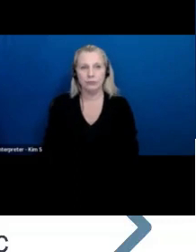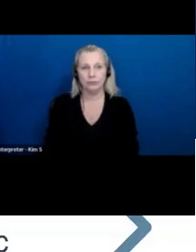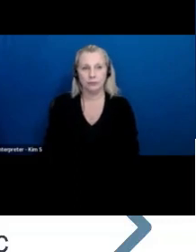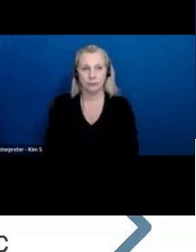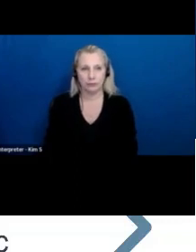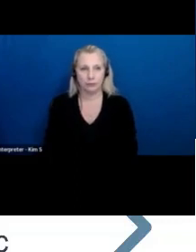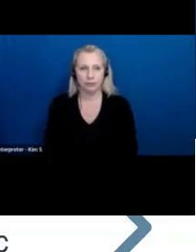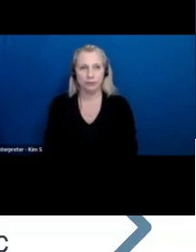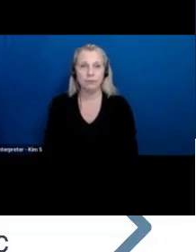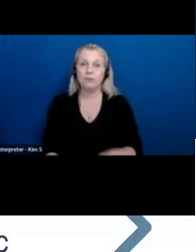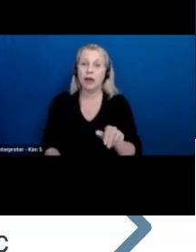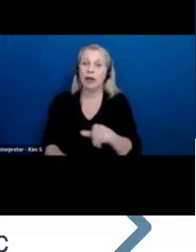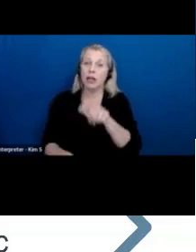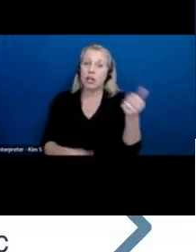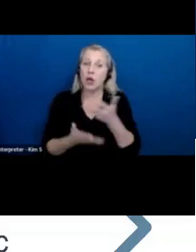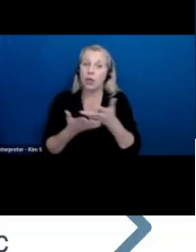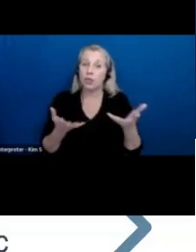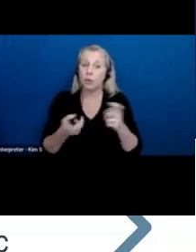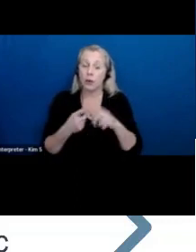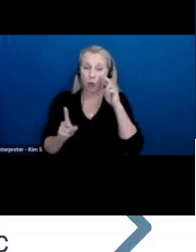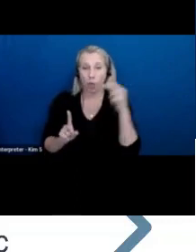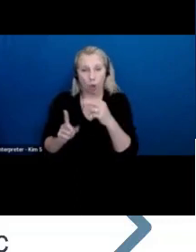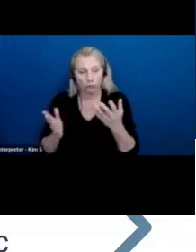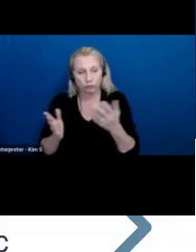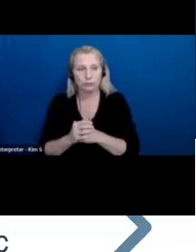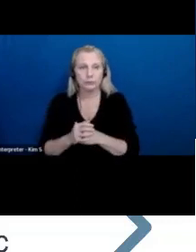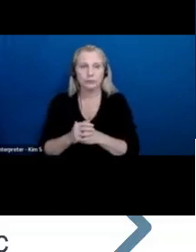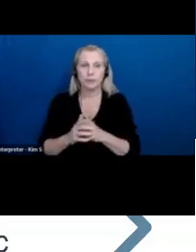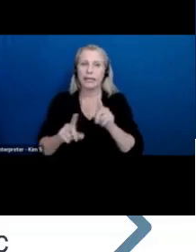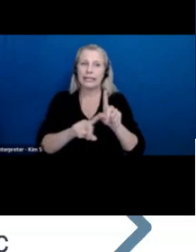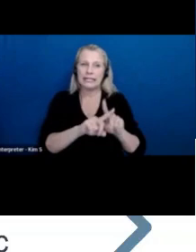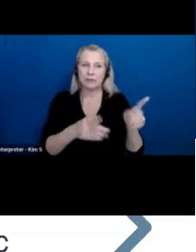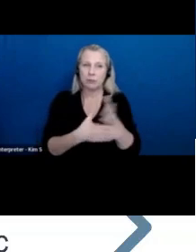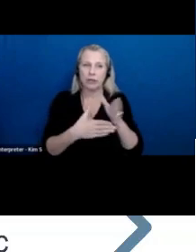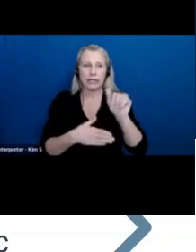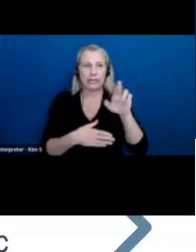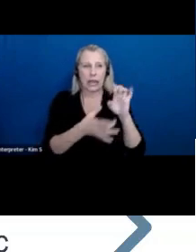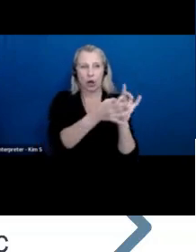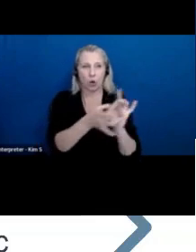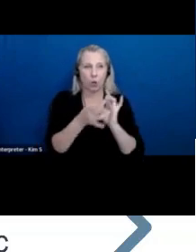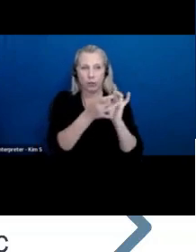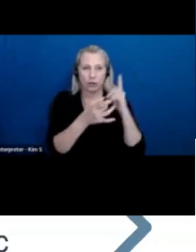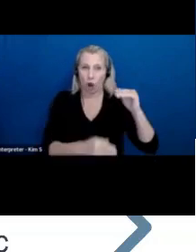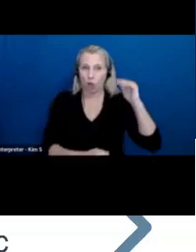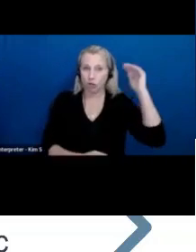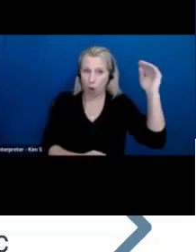So another thing we would like to take a look at as the differences between care coordination for adults, and